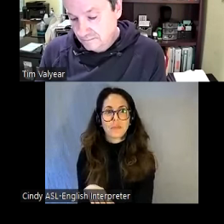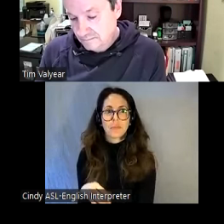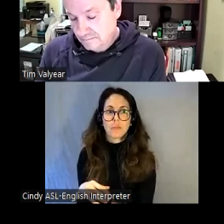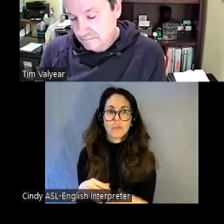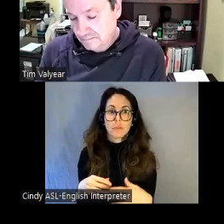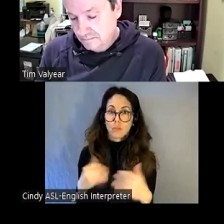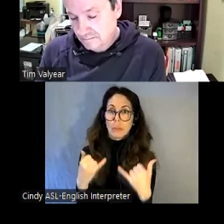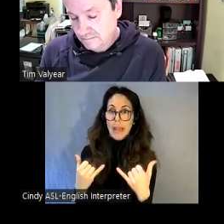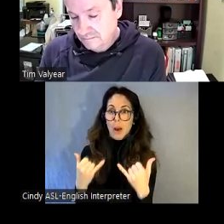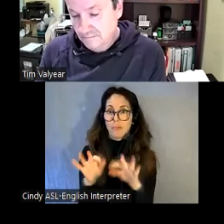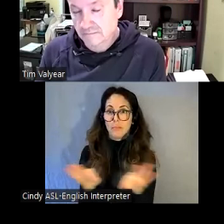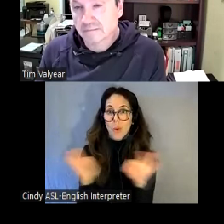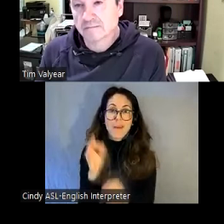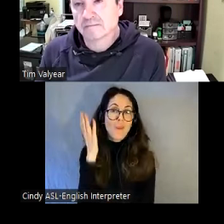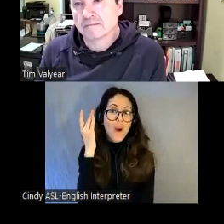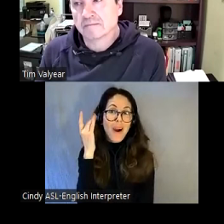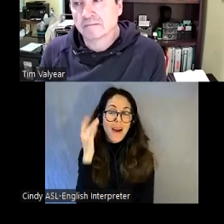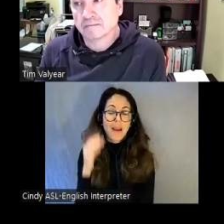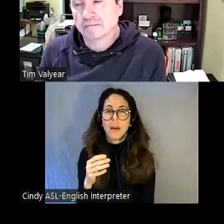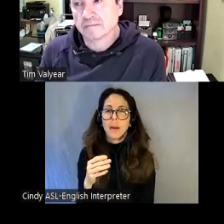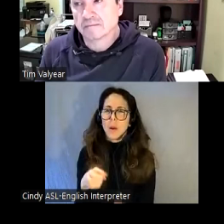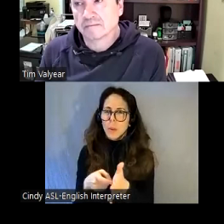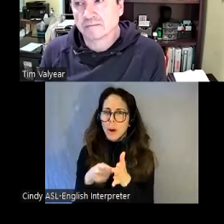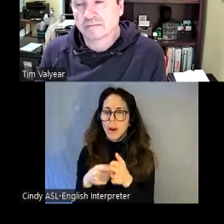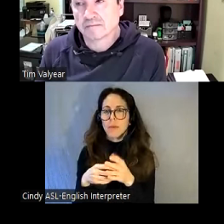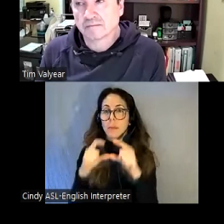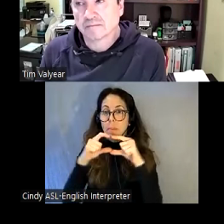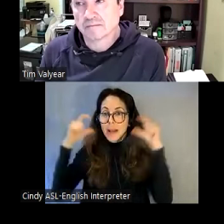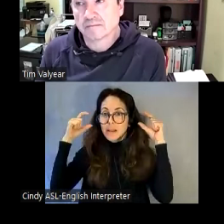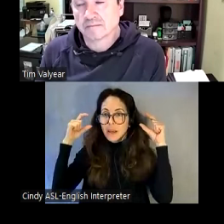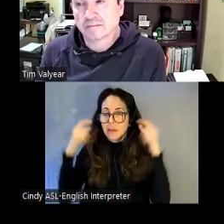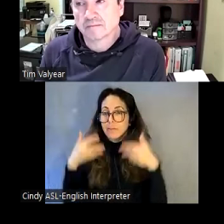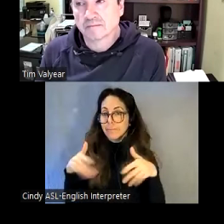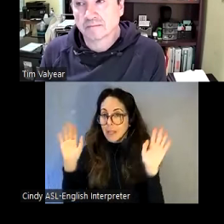routine practices for preventing